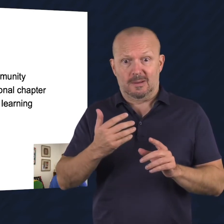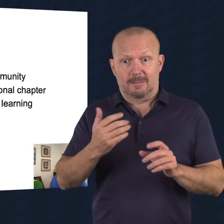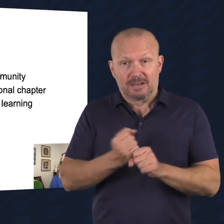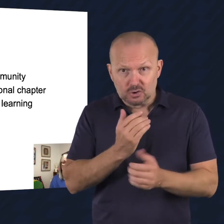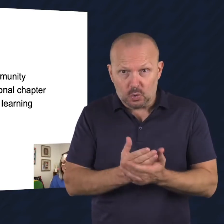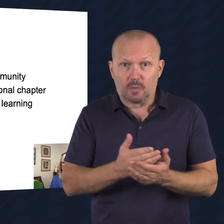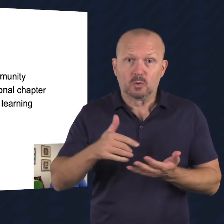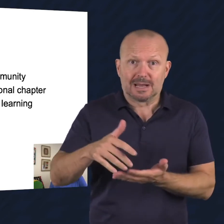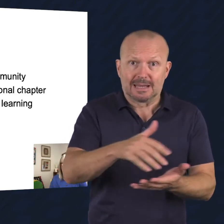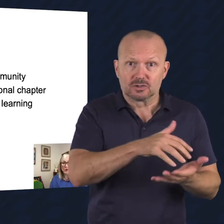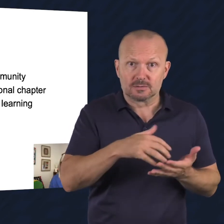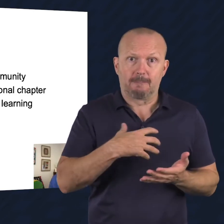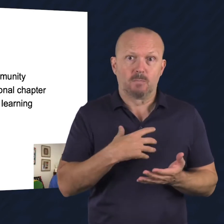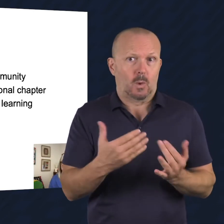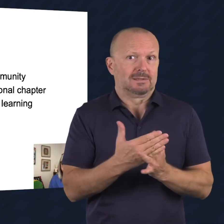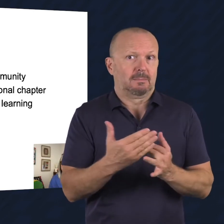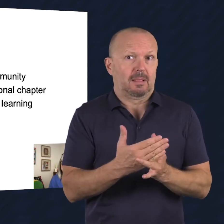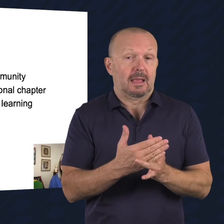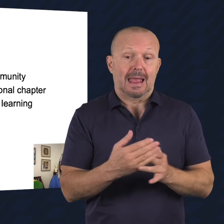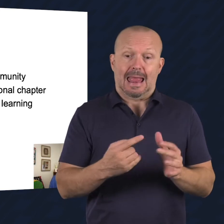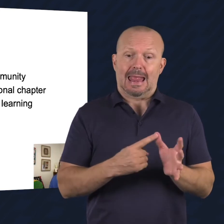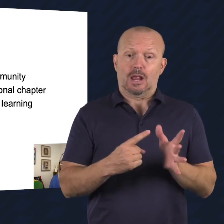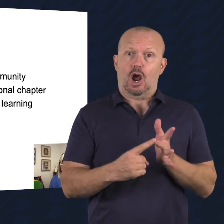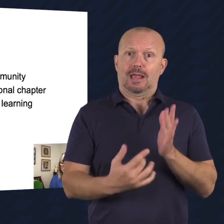getting those collections made more accessible and that these artificial